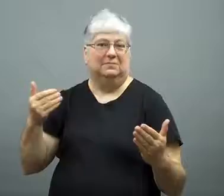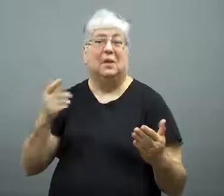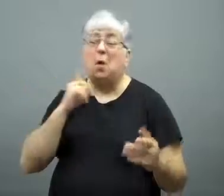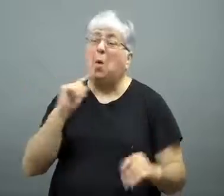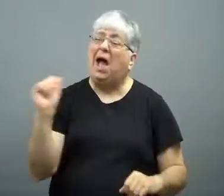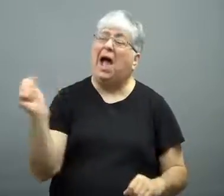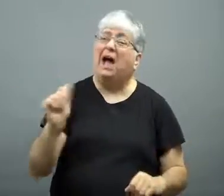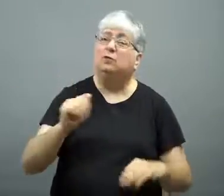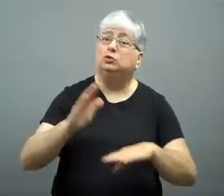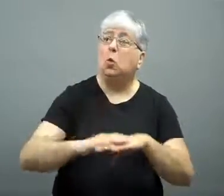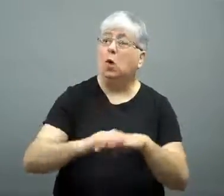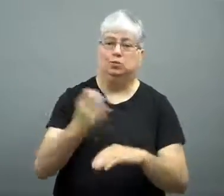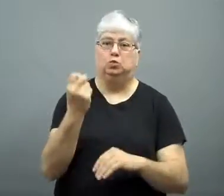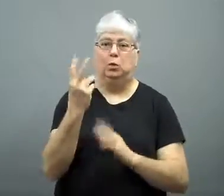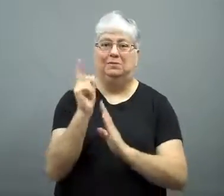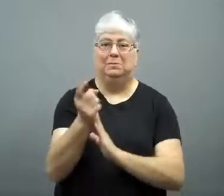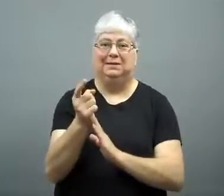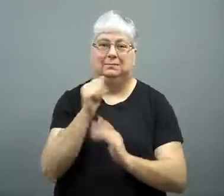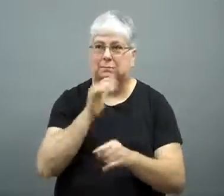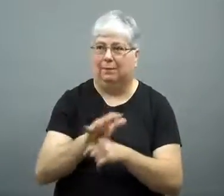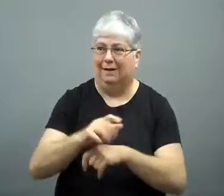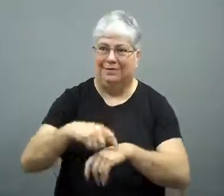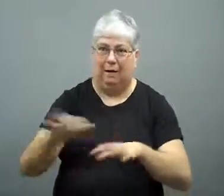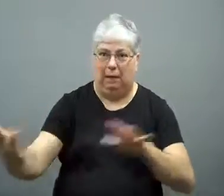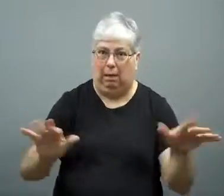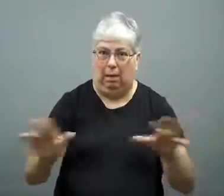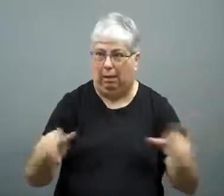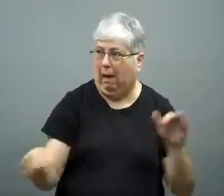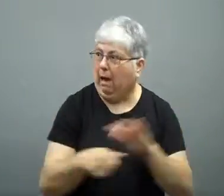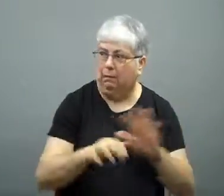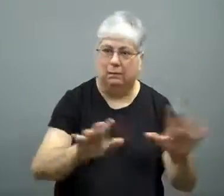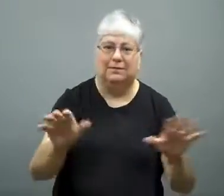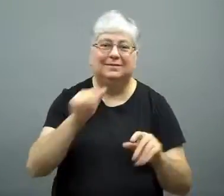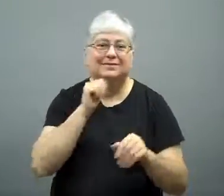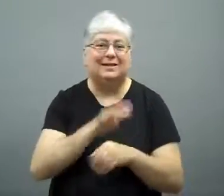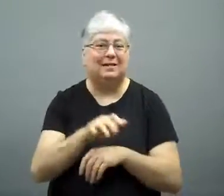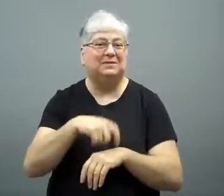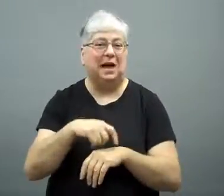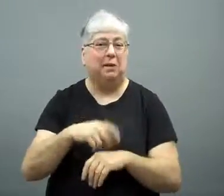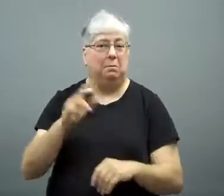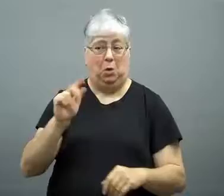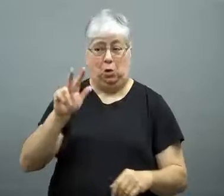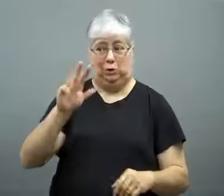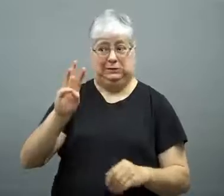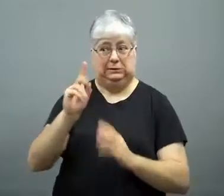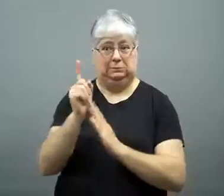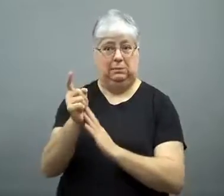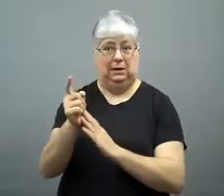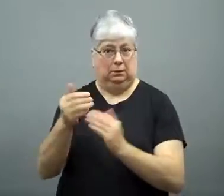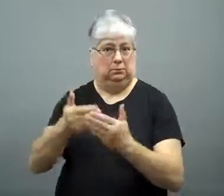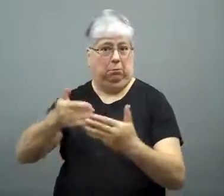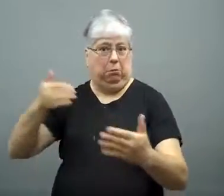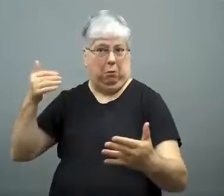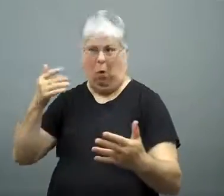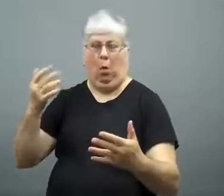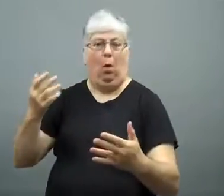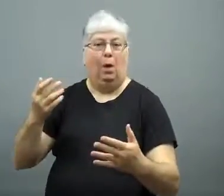Usually around 12 minutes notice is given, which isn't enough time to hide.